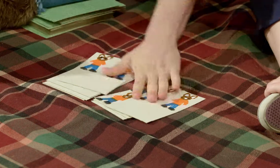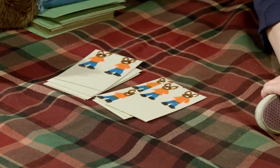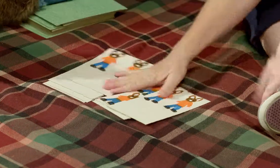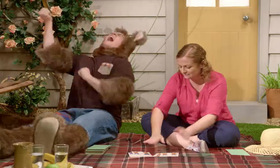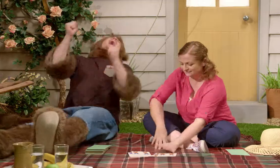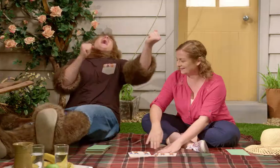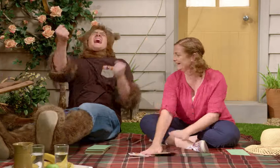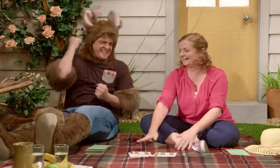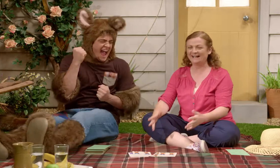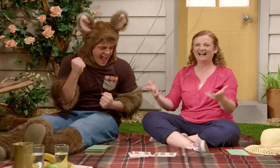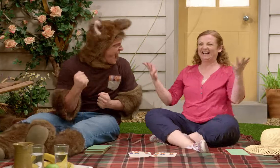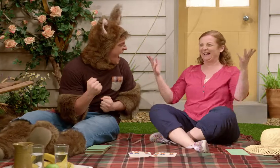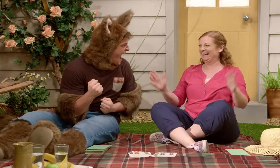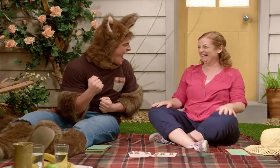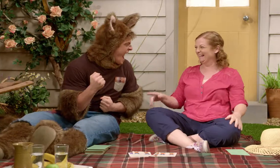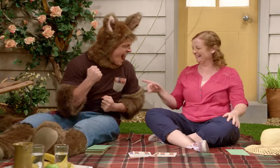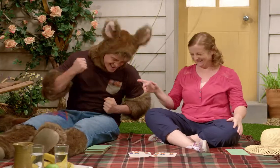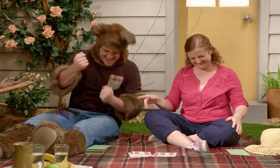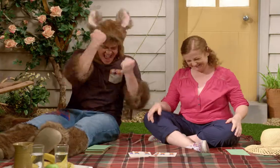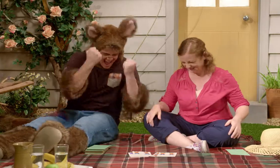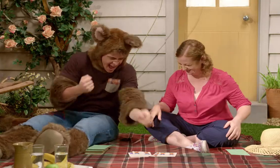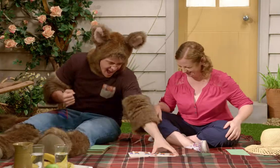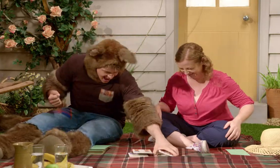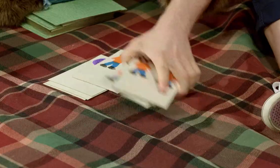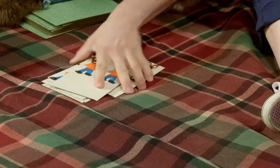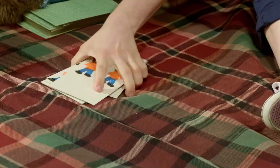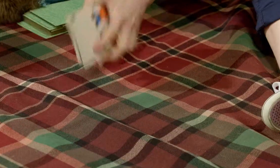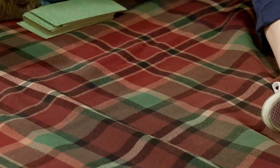Snap, yeah! Yeah.